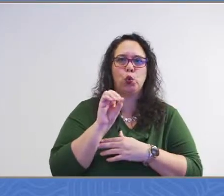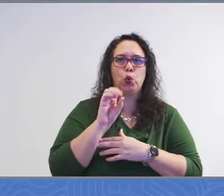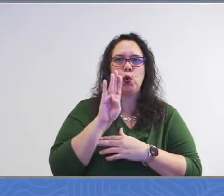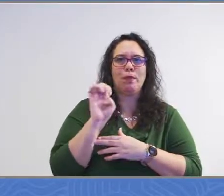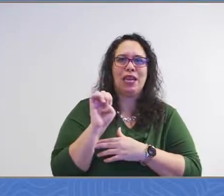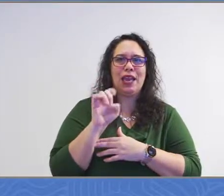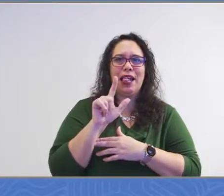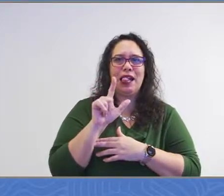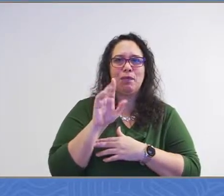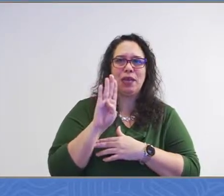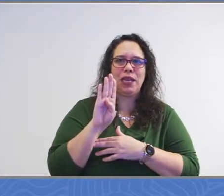Thank you for hearing me.